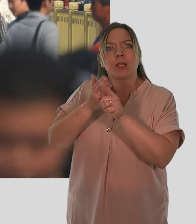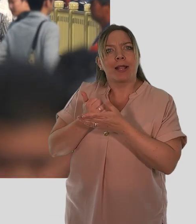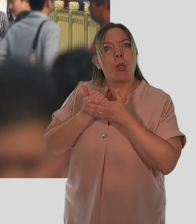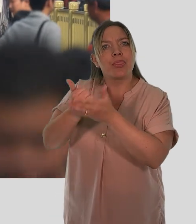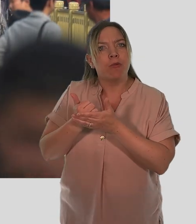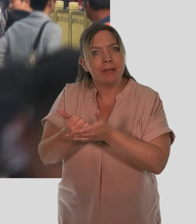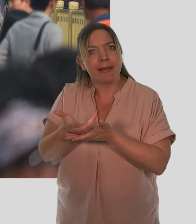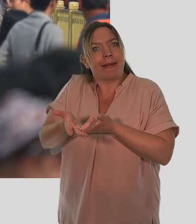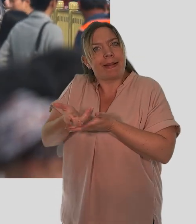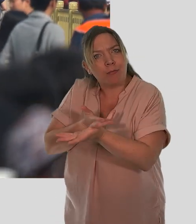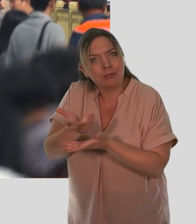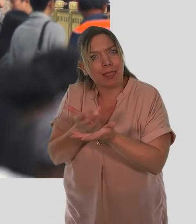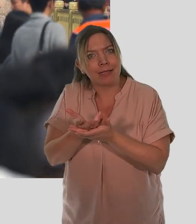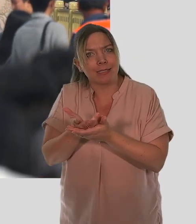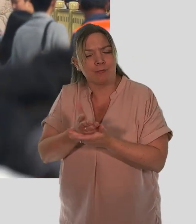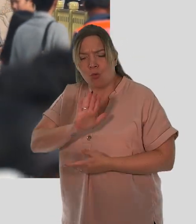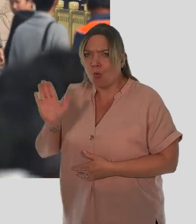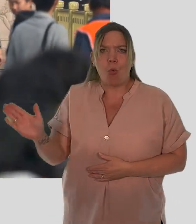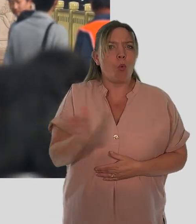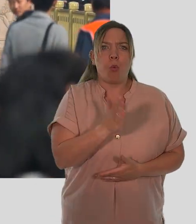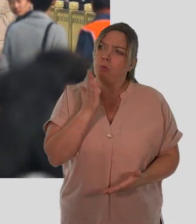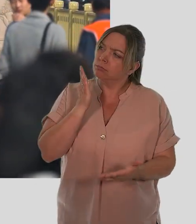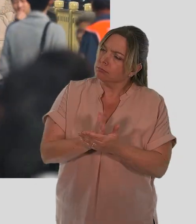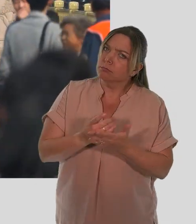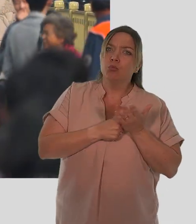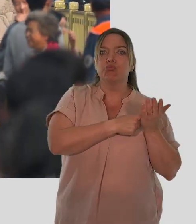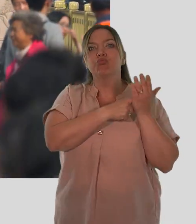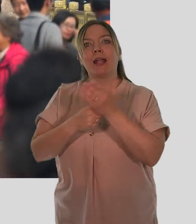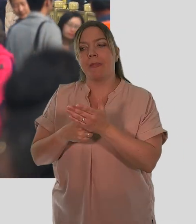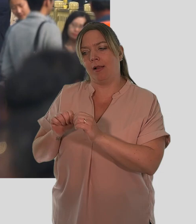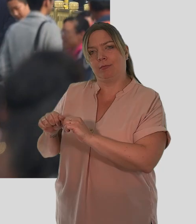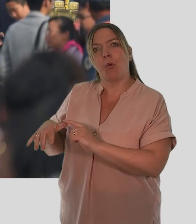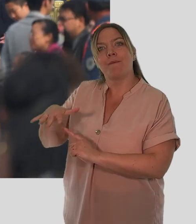In countries like the People's Republic of China and Australia,